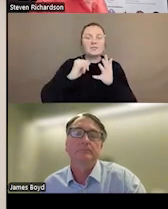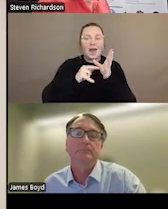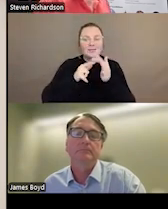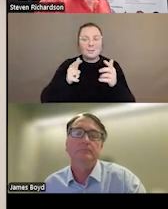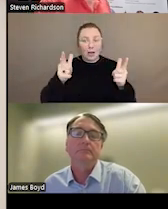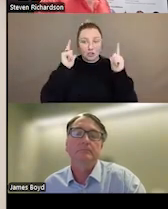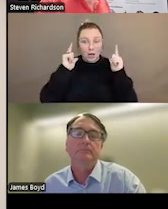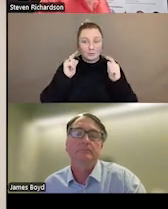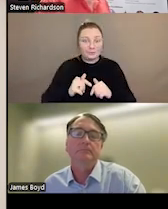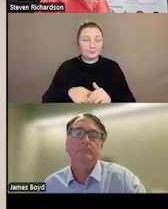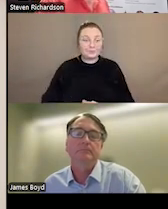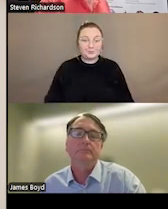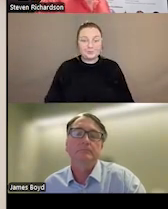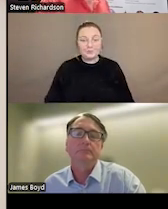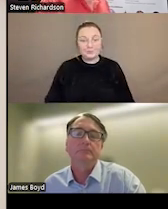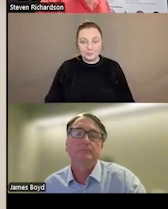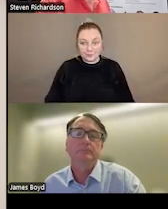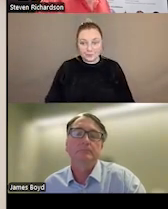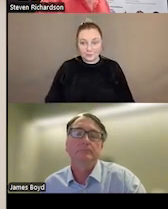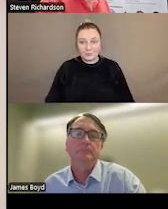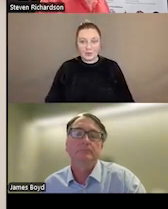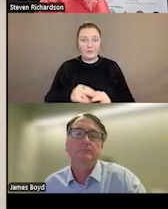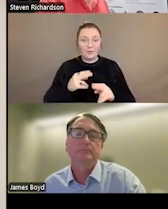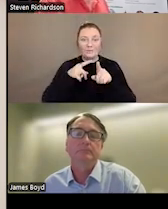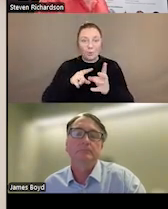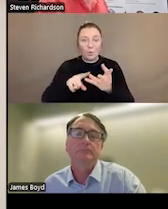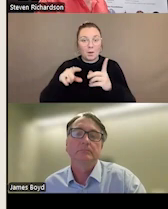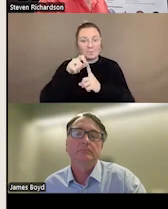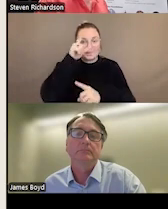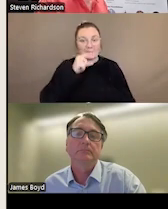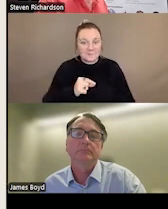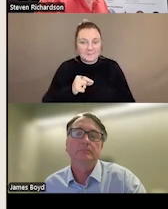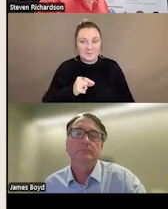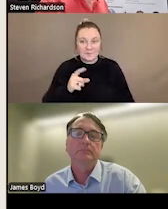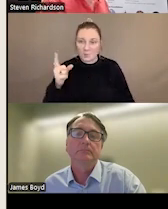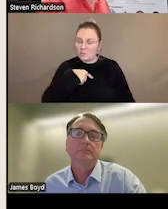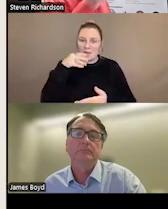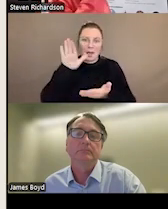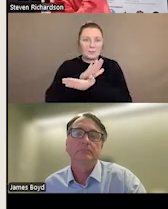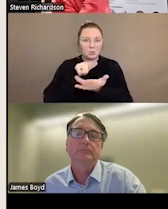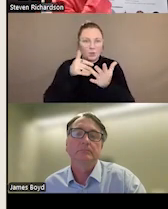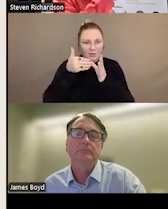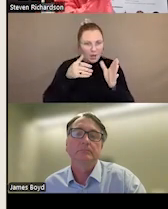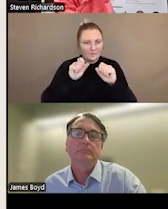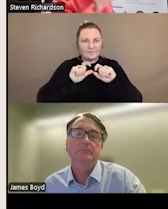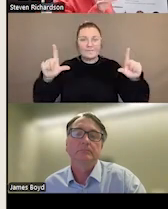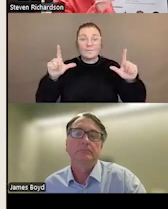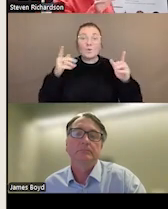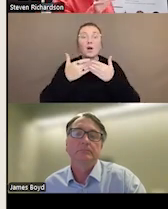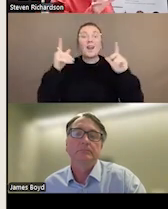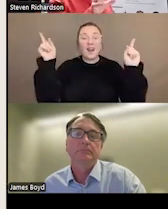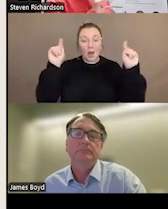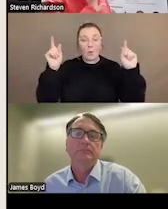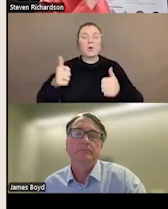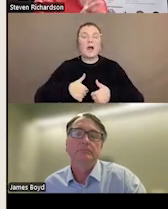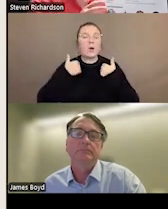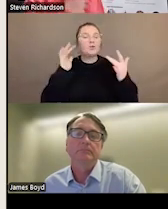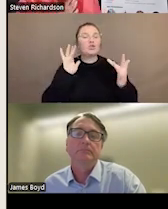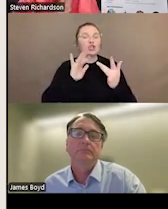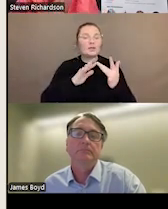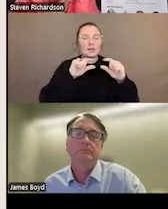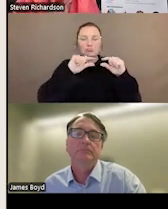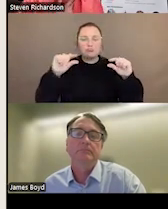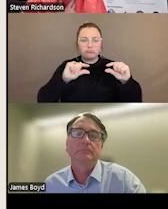in the follow-up. We would be happy to do that. I have put on the screen our email contacts so if